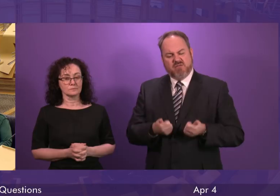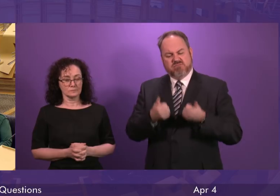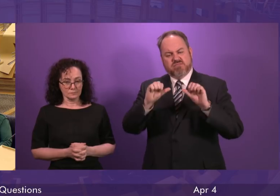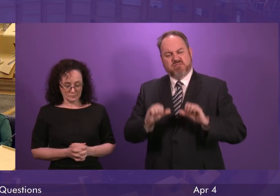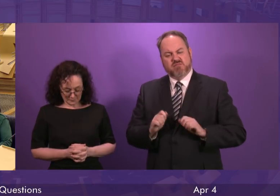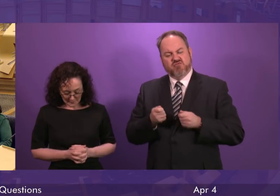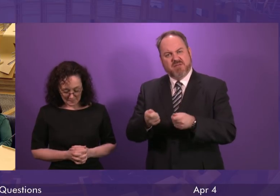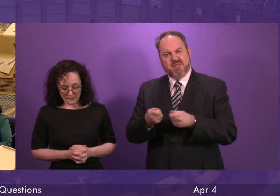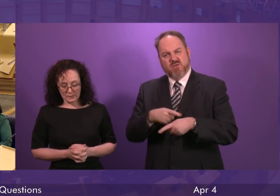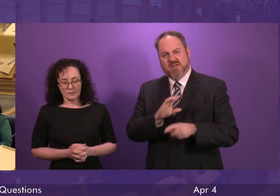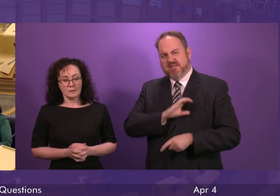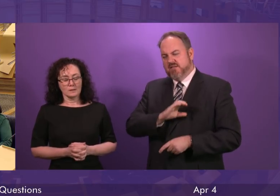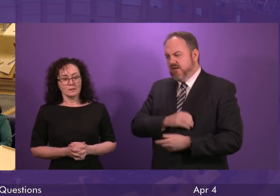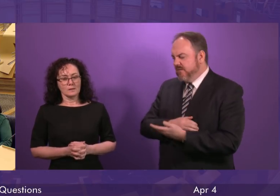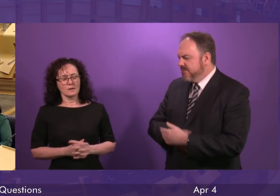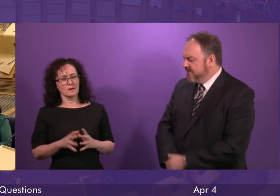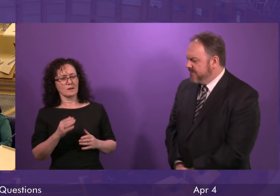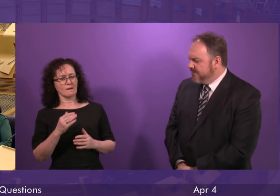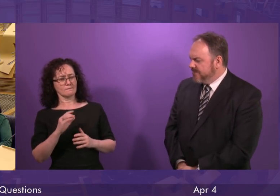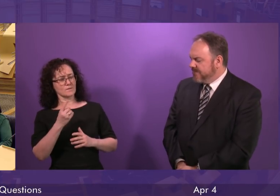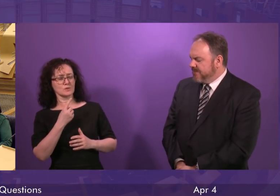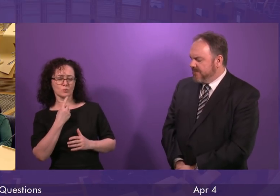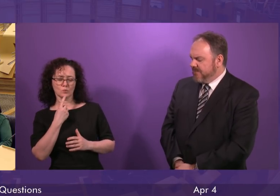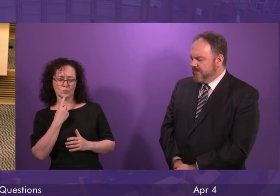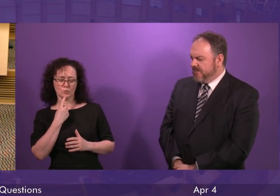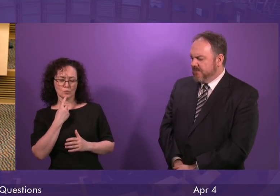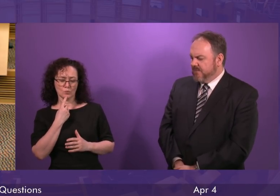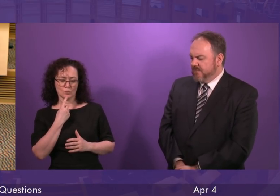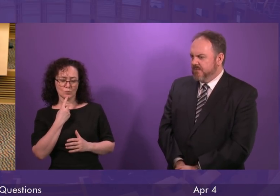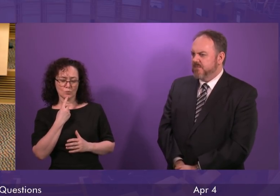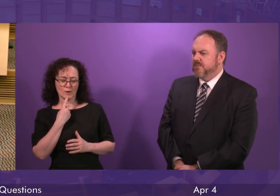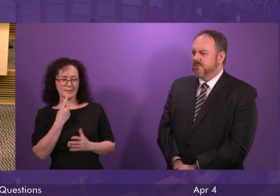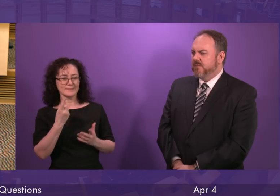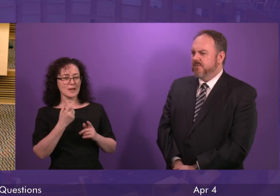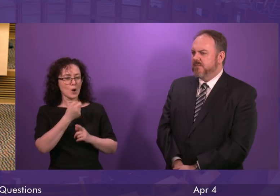The First Minister (Nicola Sturgeon): In May 2018, a whistleblower wrote to the